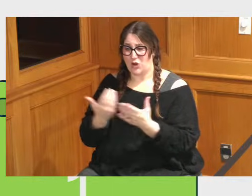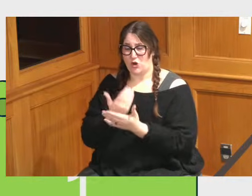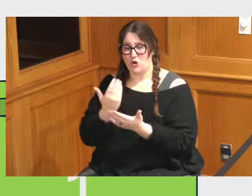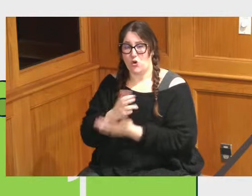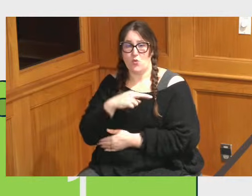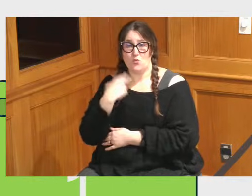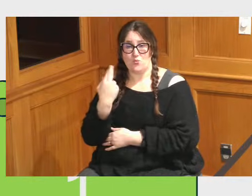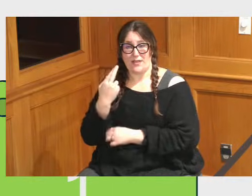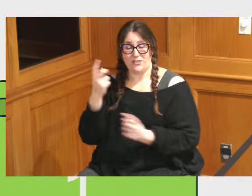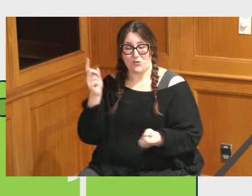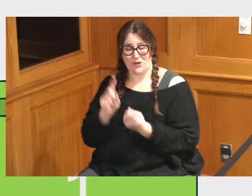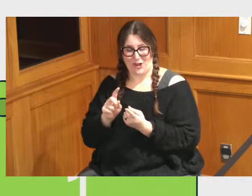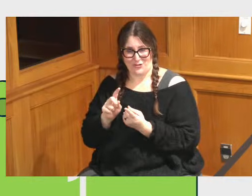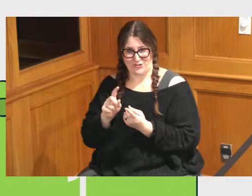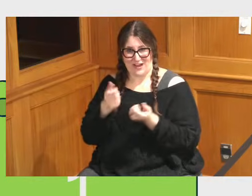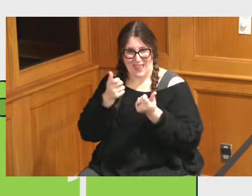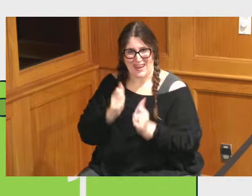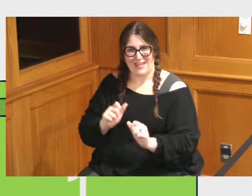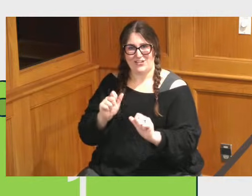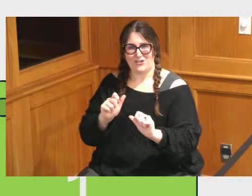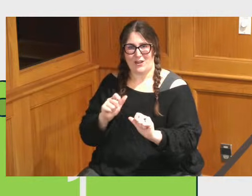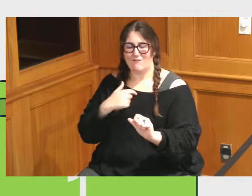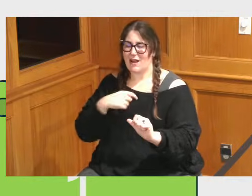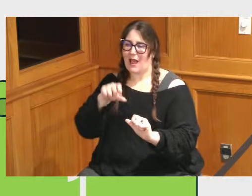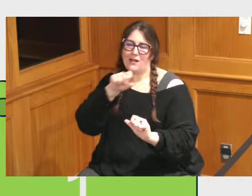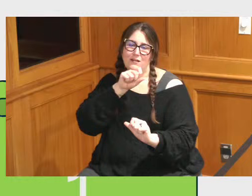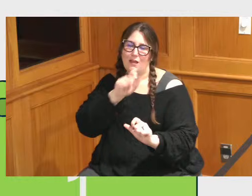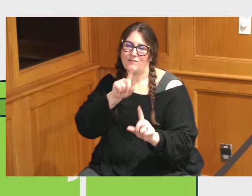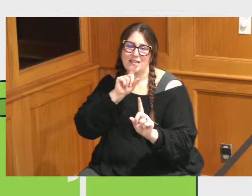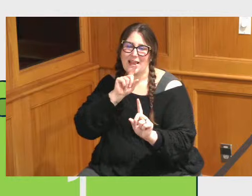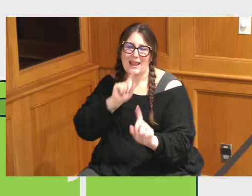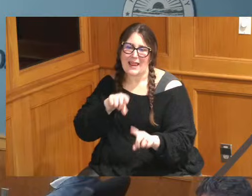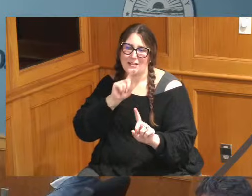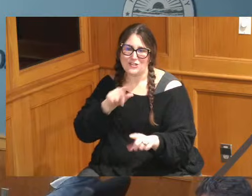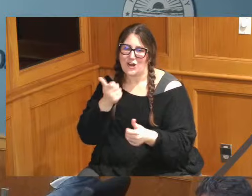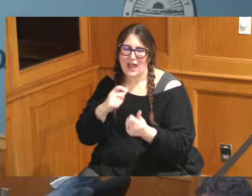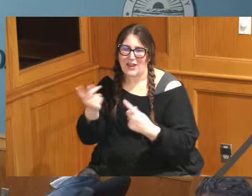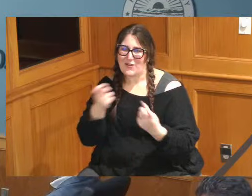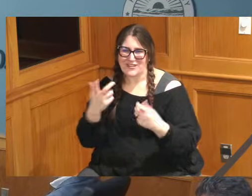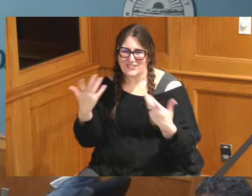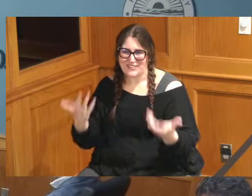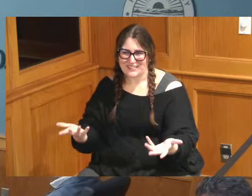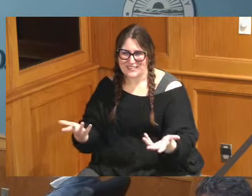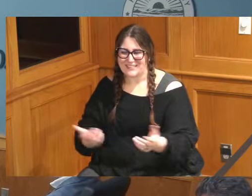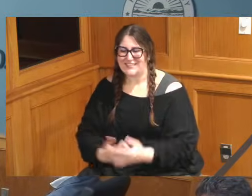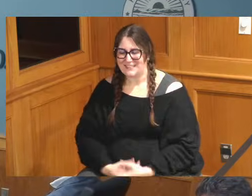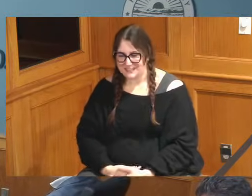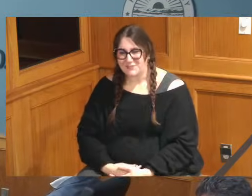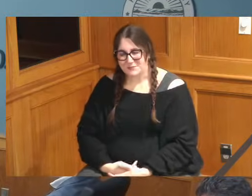initiatives. I'd love to answer any questions that I can at this time. Thank you. Thank